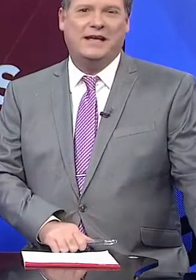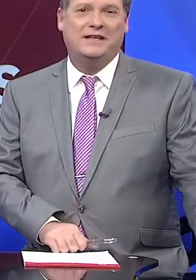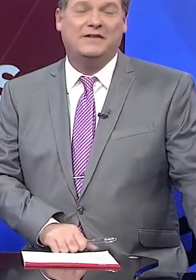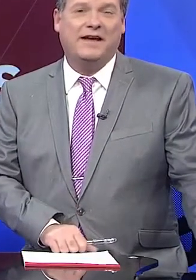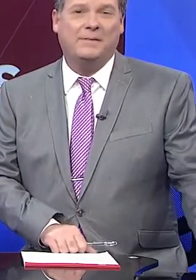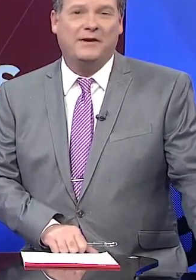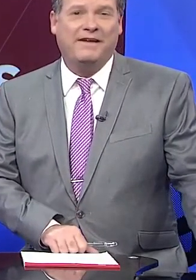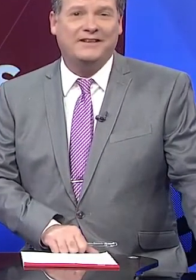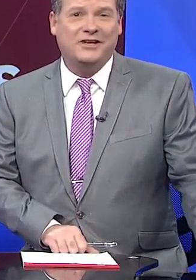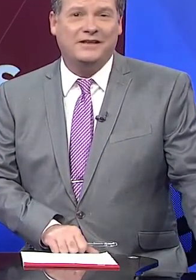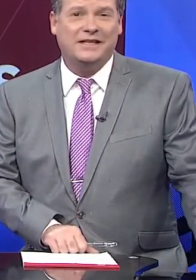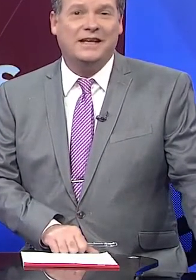GOOD MORNING, EVERYBODY.